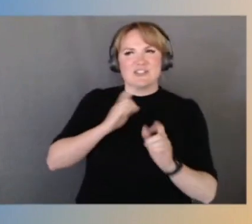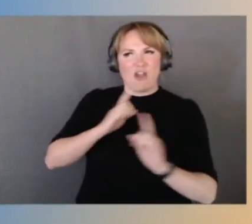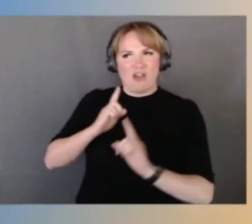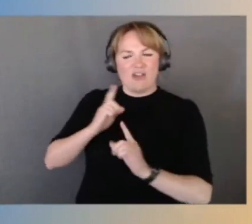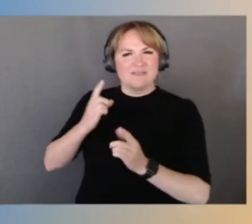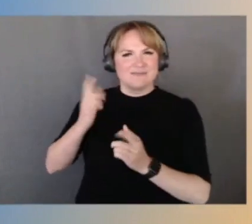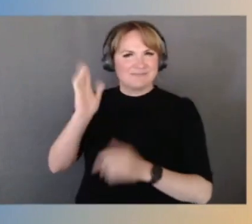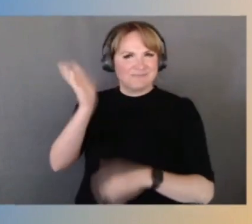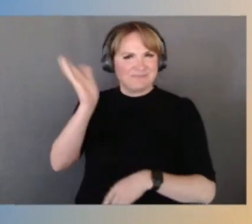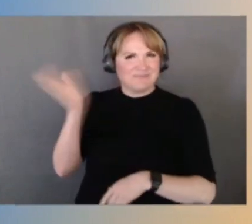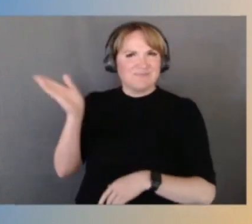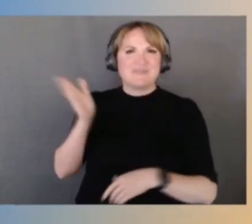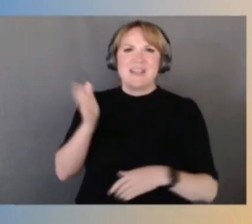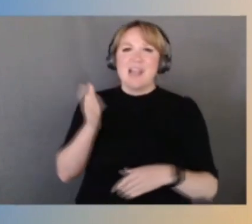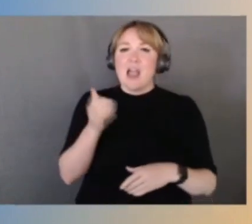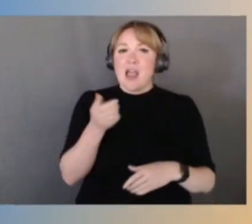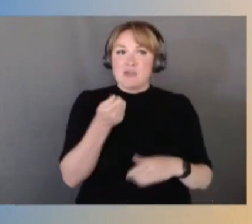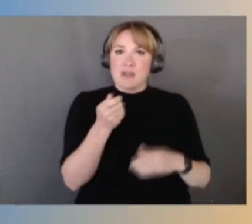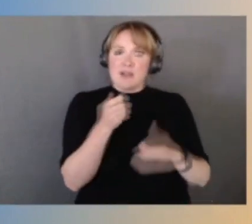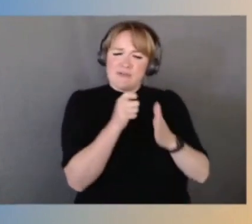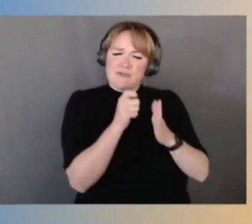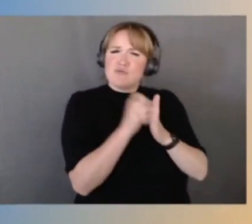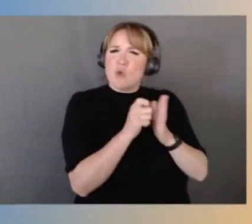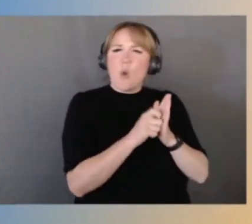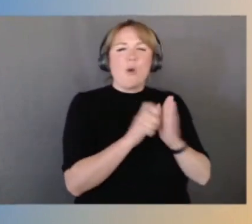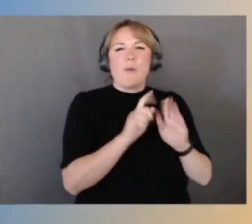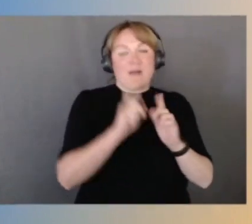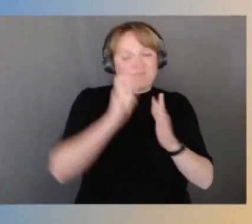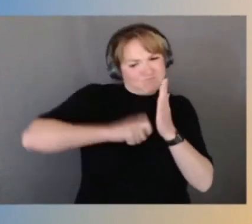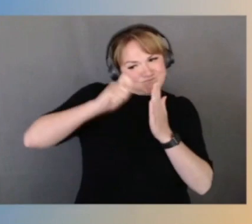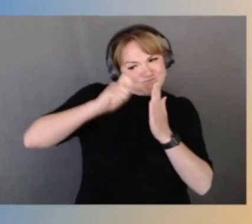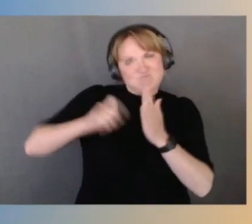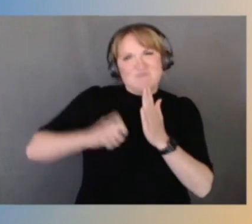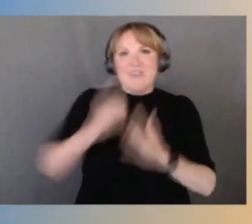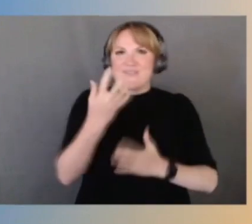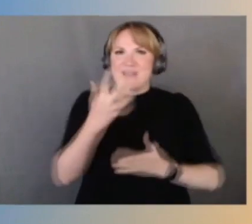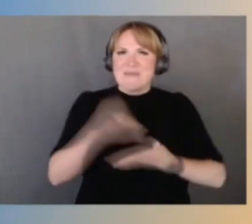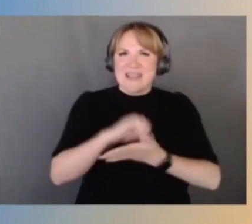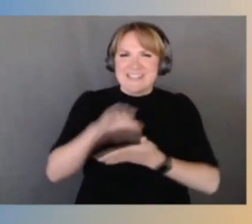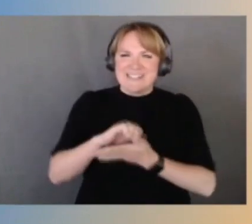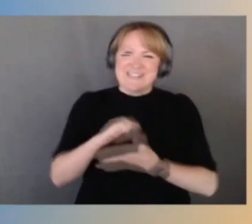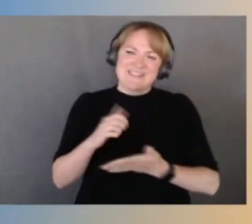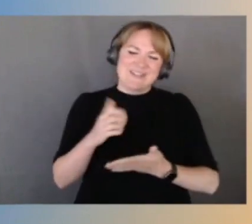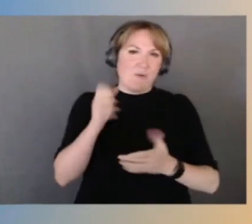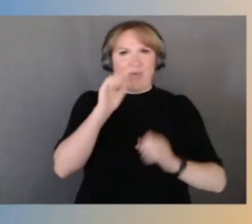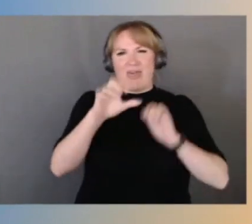which I won't labor you with all those details, but I heard a lot about security